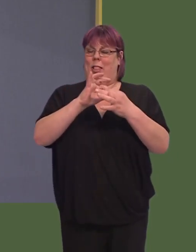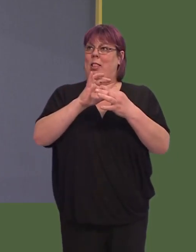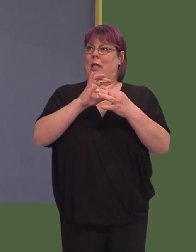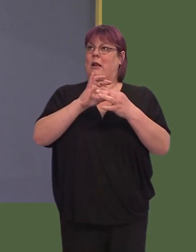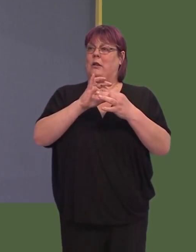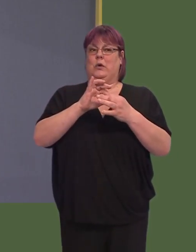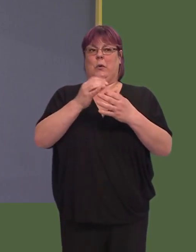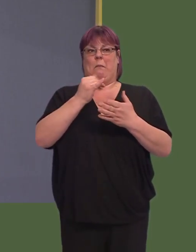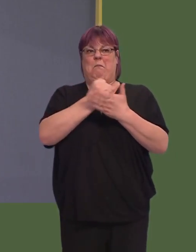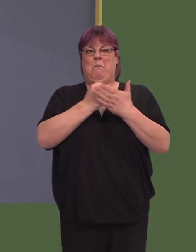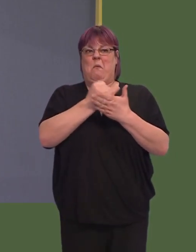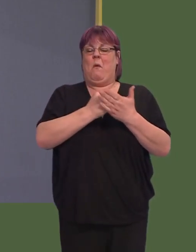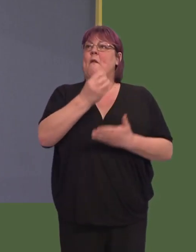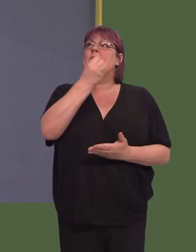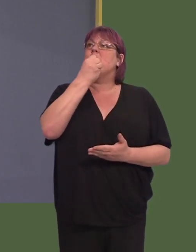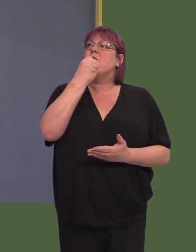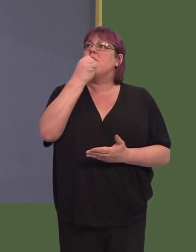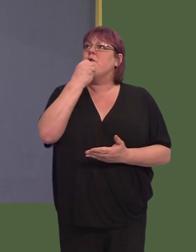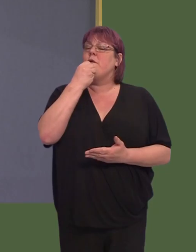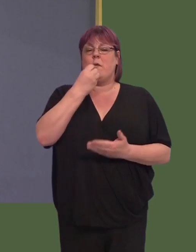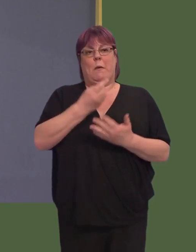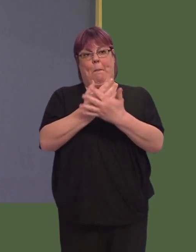diets that many people are consuming.